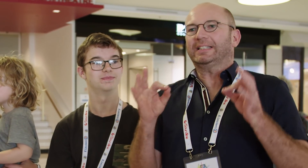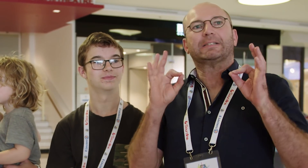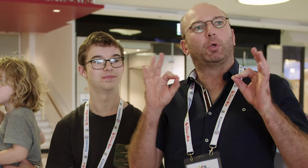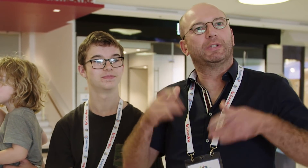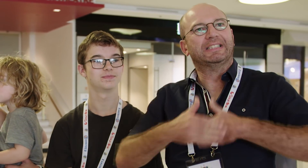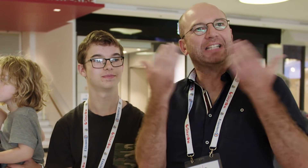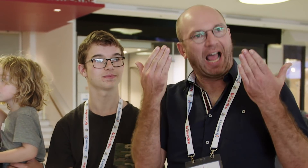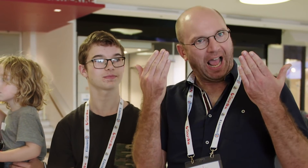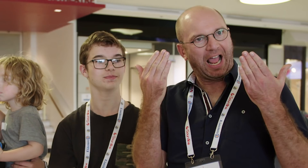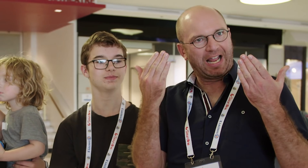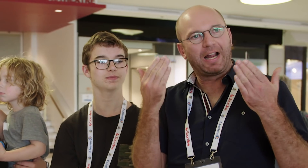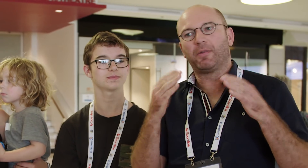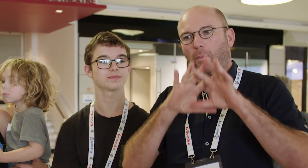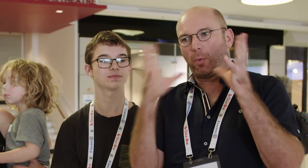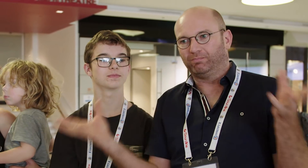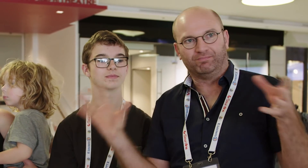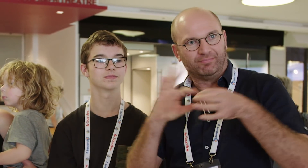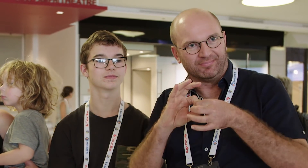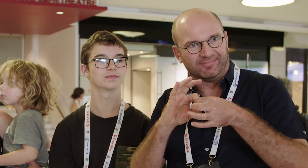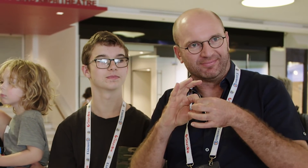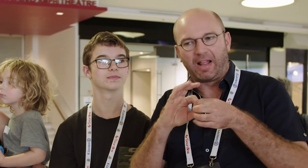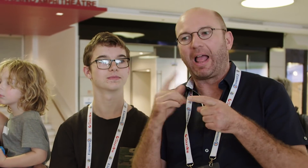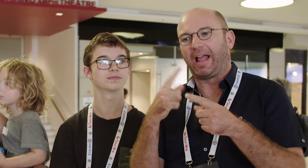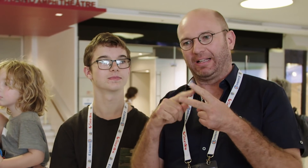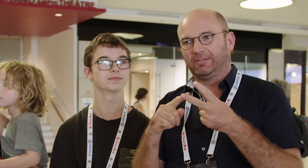Right now, I feel like we've had a very special day.